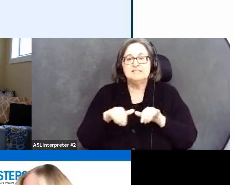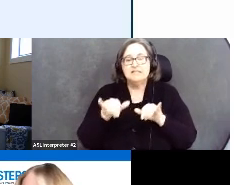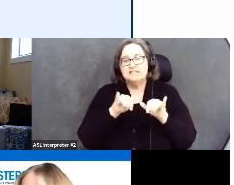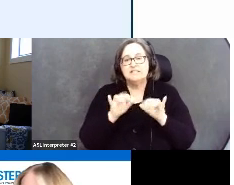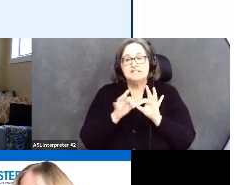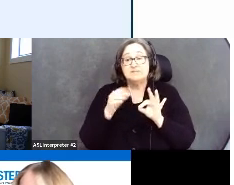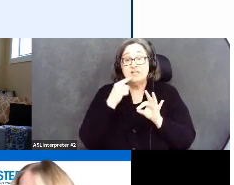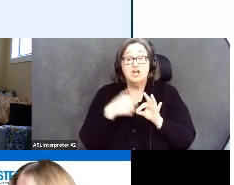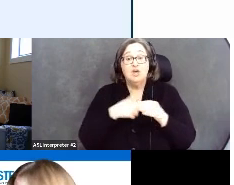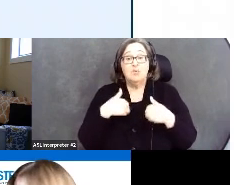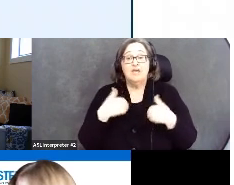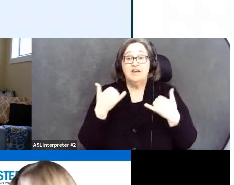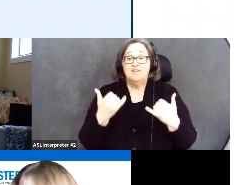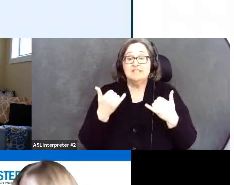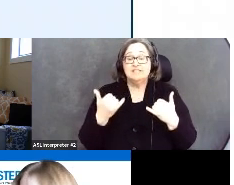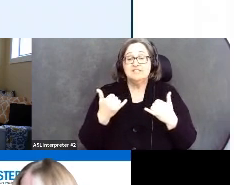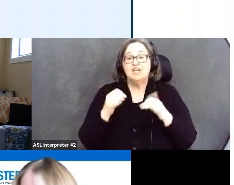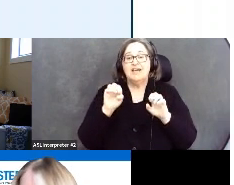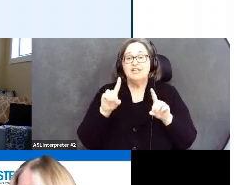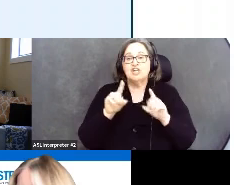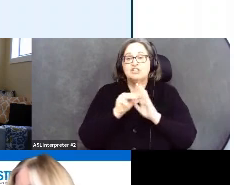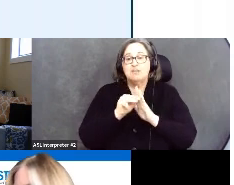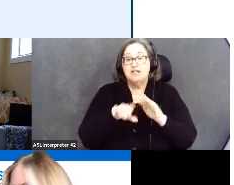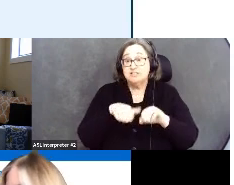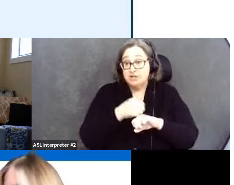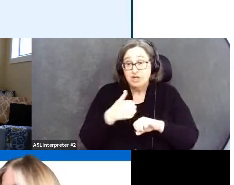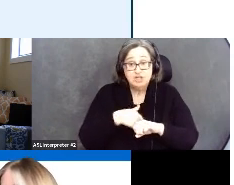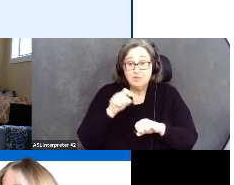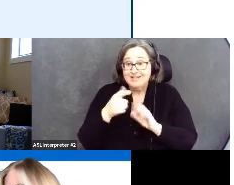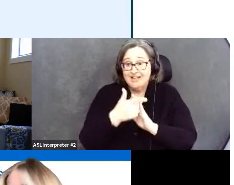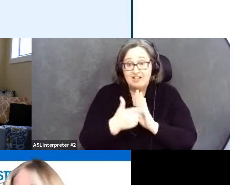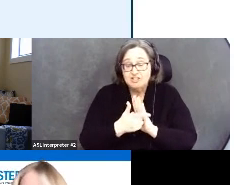existing educational models in place. So do we need legislation or not?